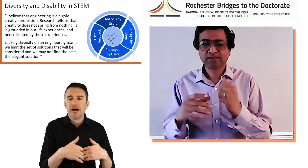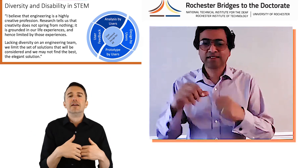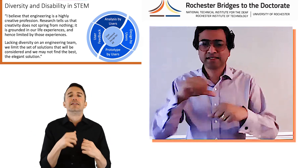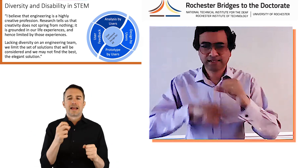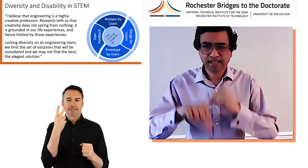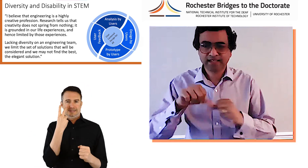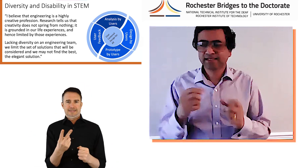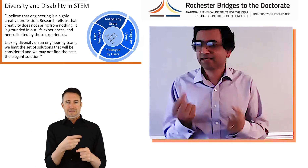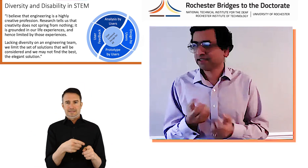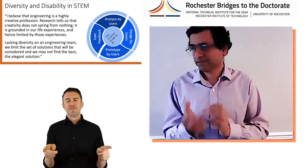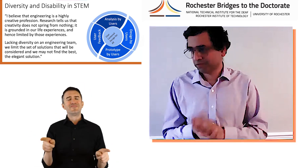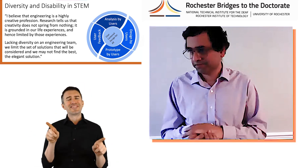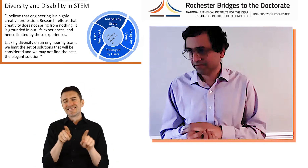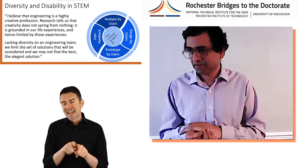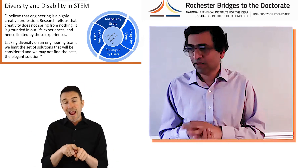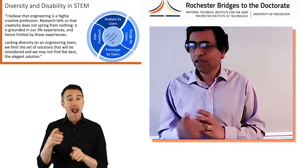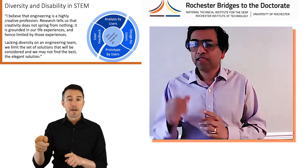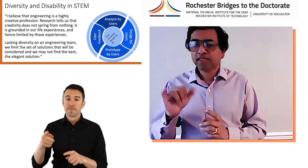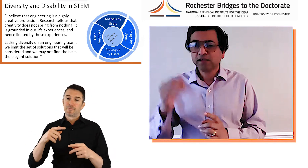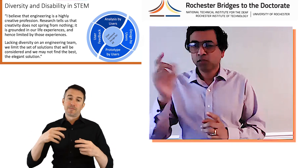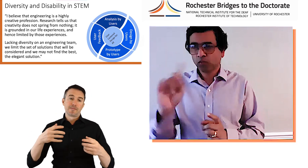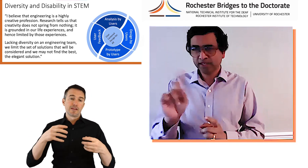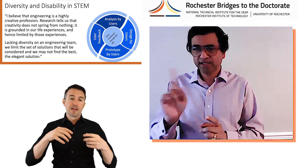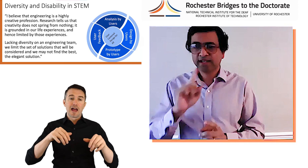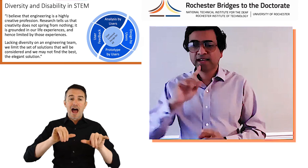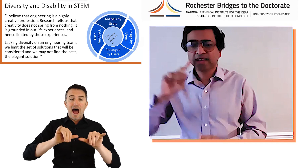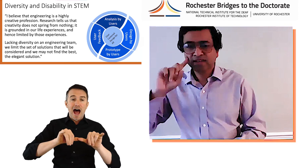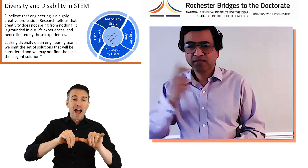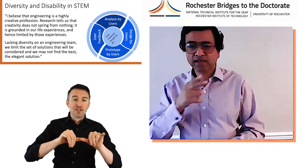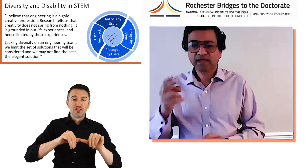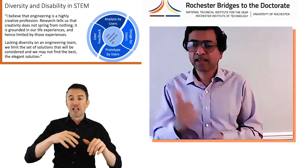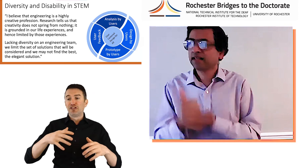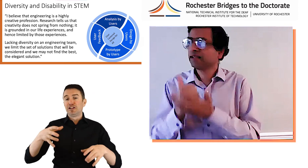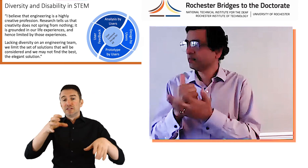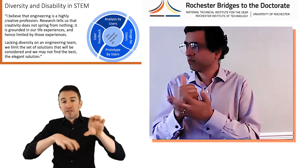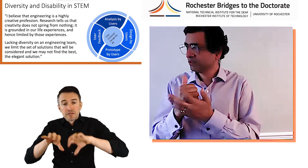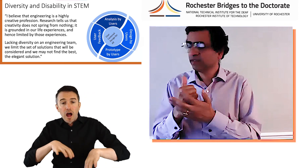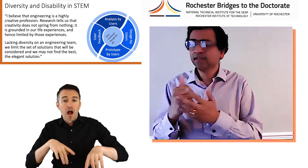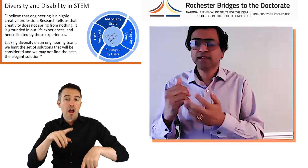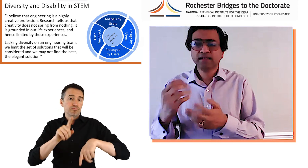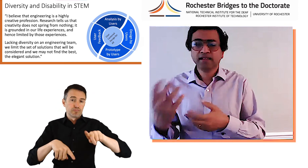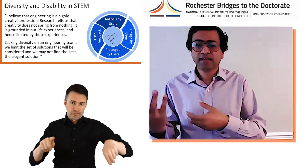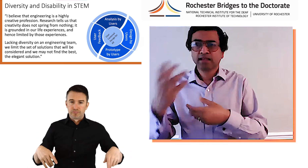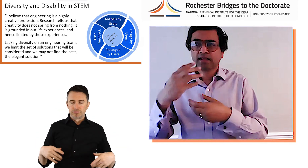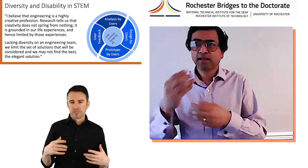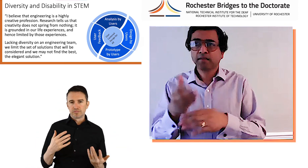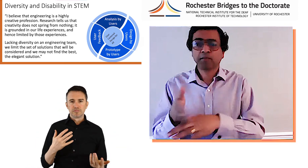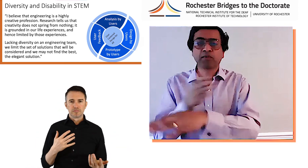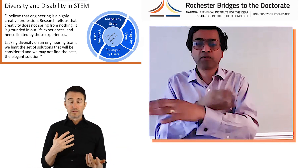So, we support diversity in science, technology, engineering, and math, and this is where deaf and hard-of-hearing people